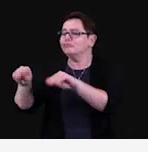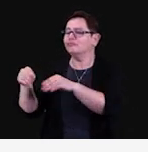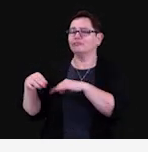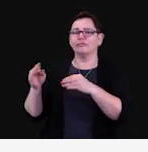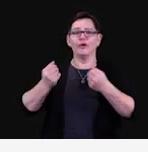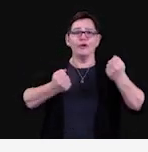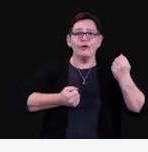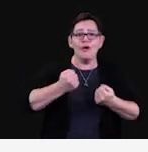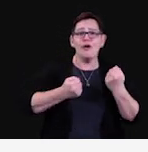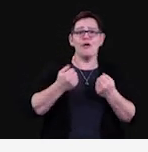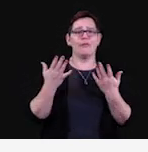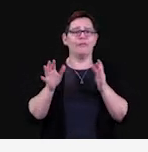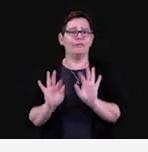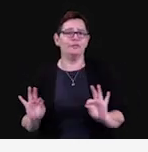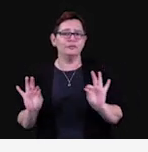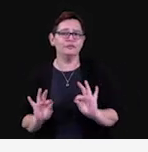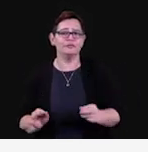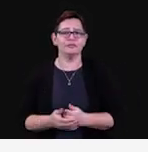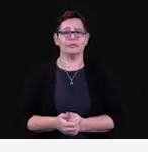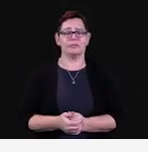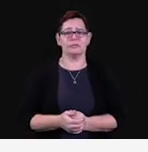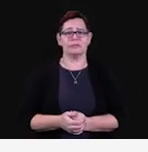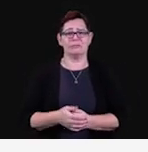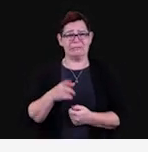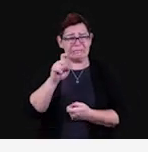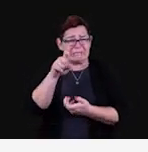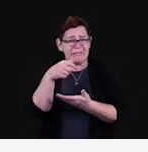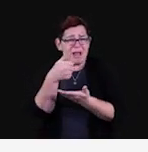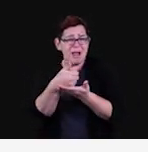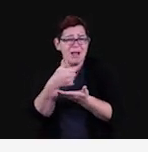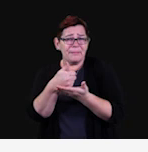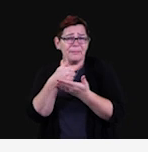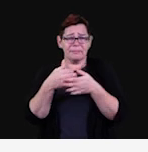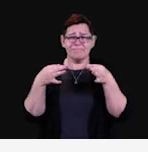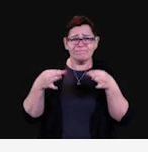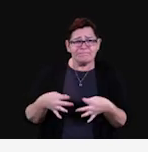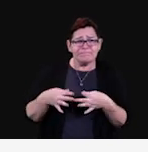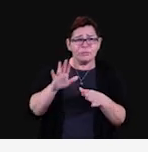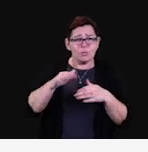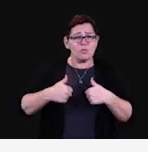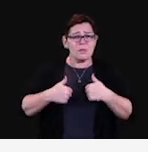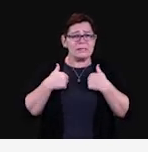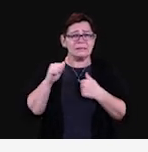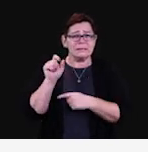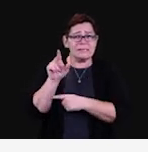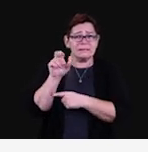you can fill out Form NR74, Determination of Residency Status and